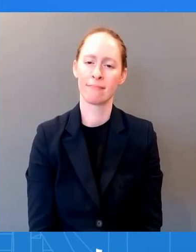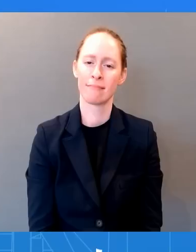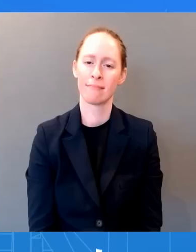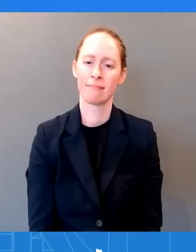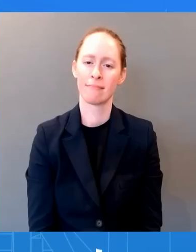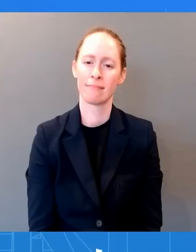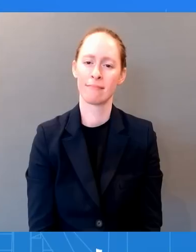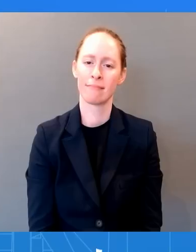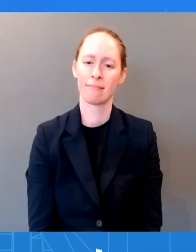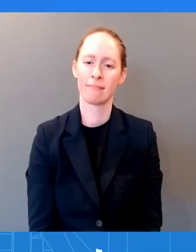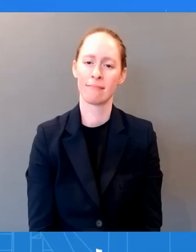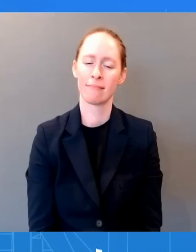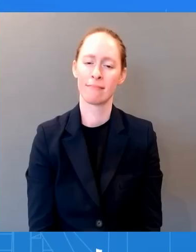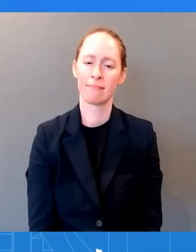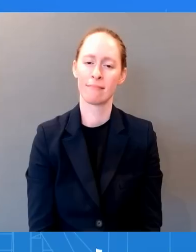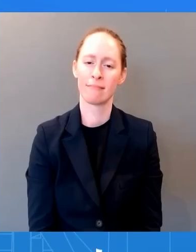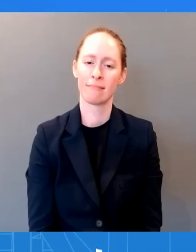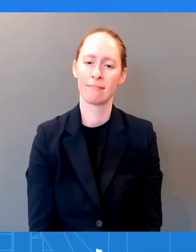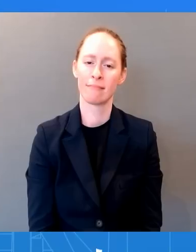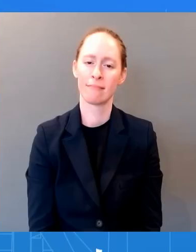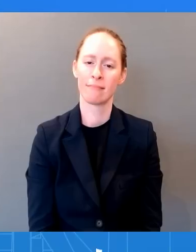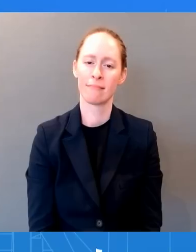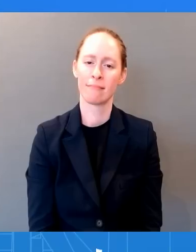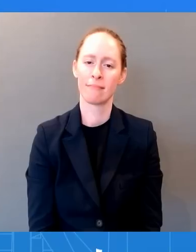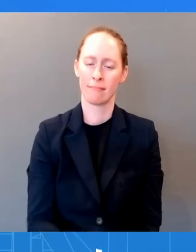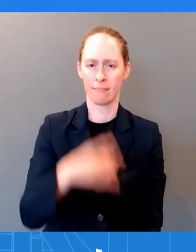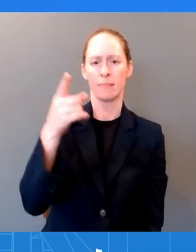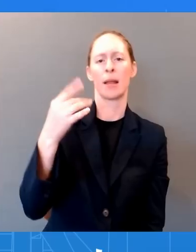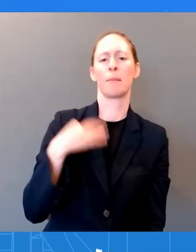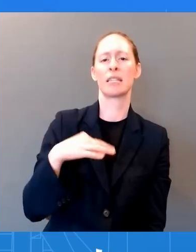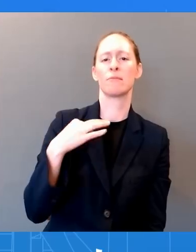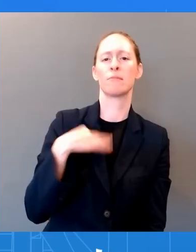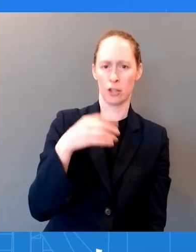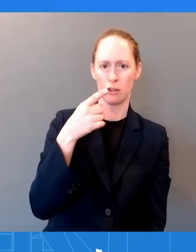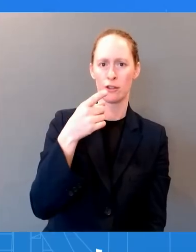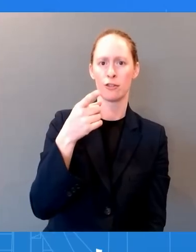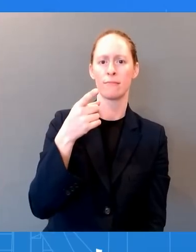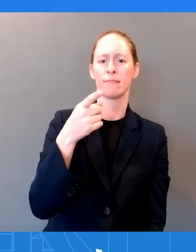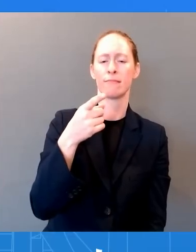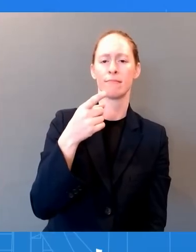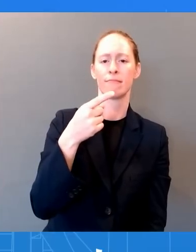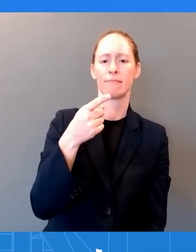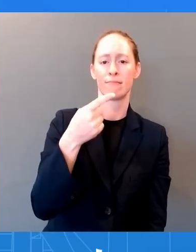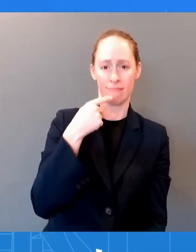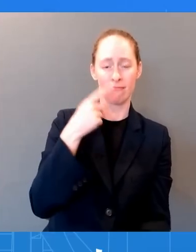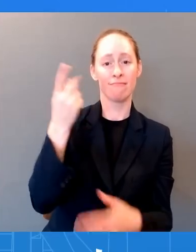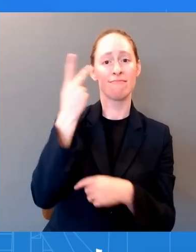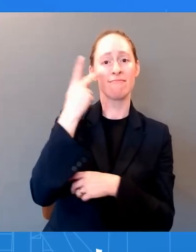and, quote, he "looks forward to talking to the President there about the need to finally decriminalize marijuana."